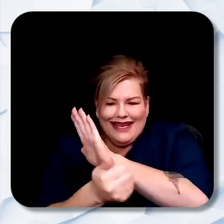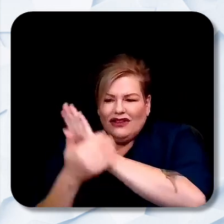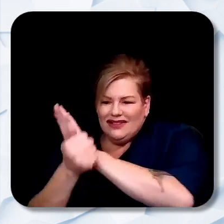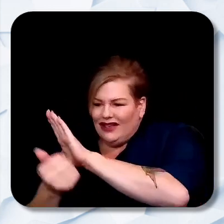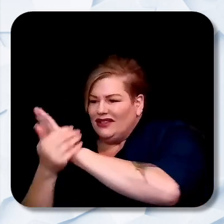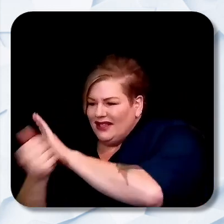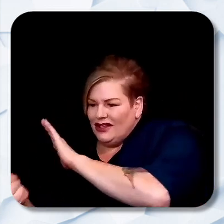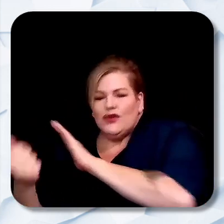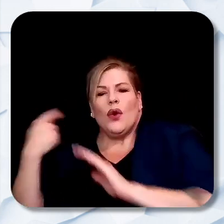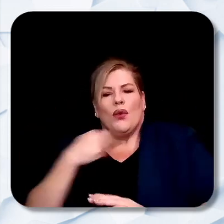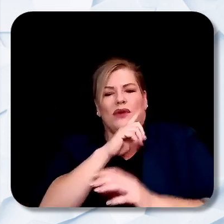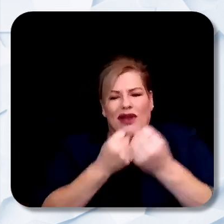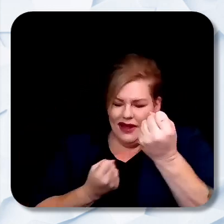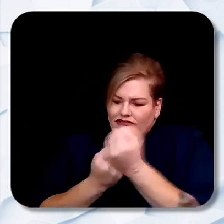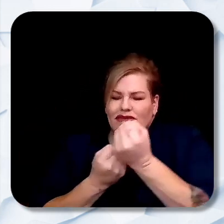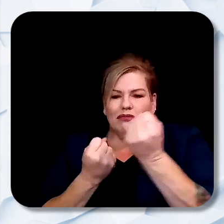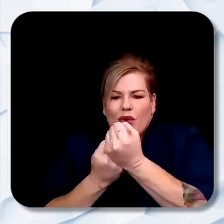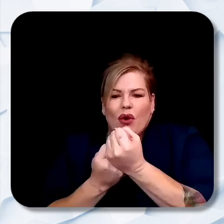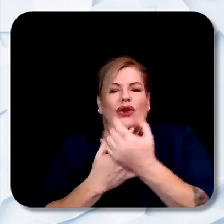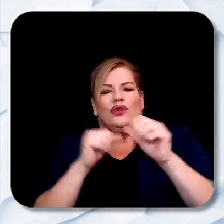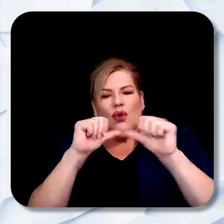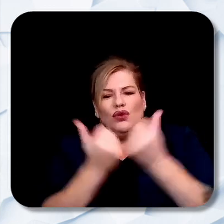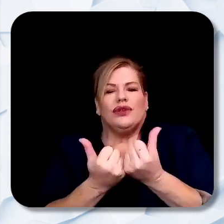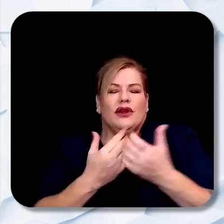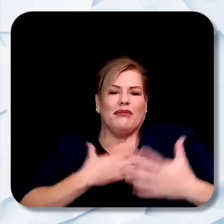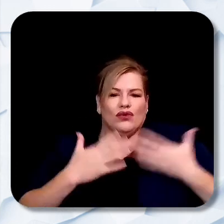emotional learning, and that building of SCL competencies in our student as well.